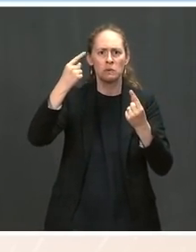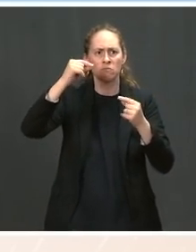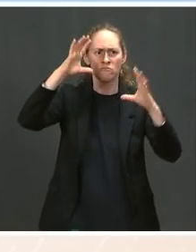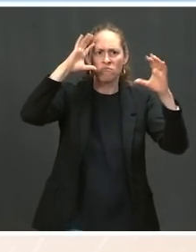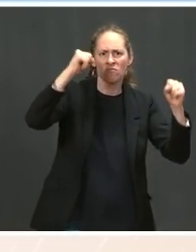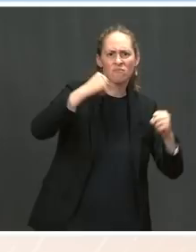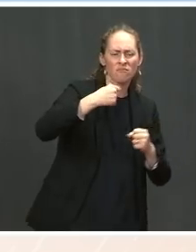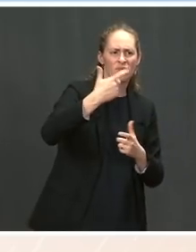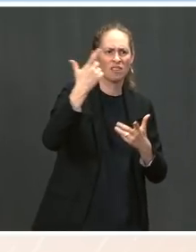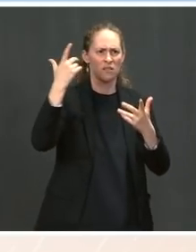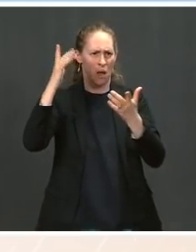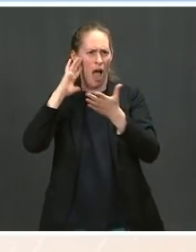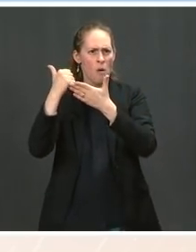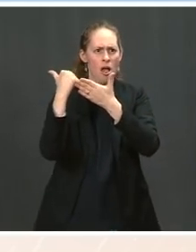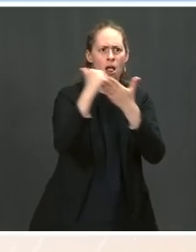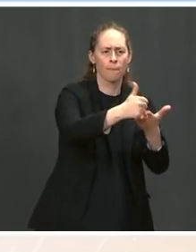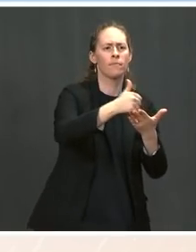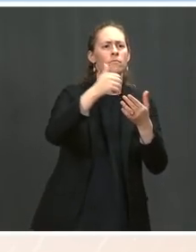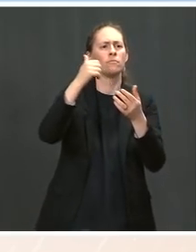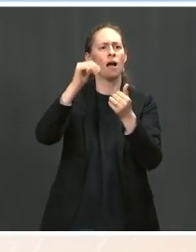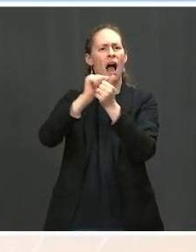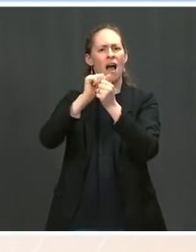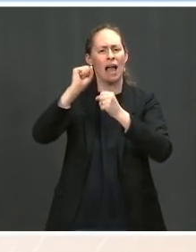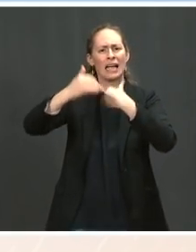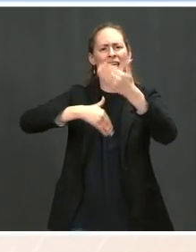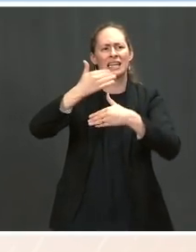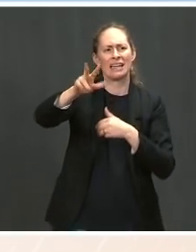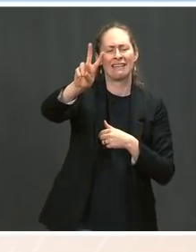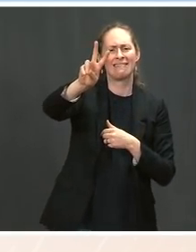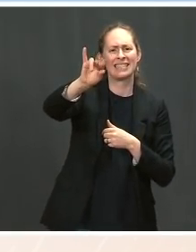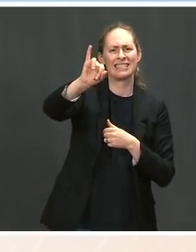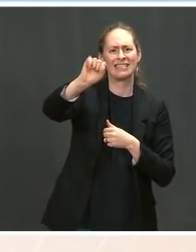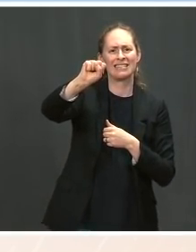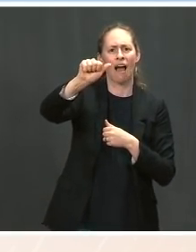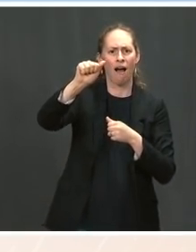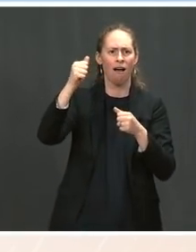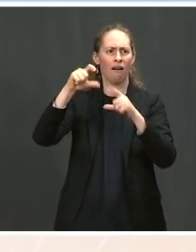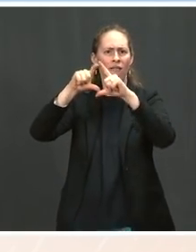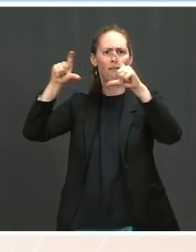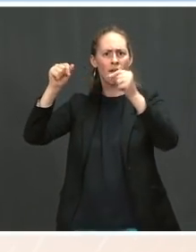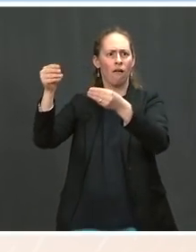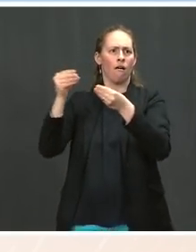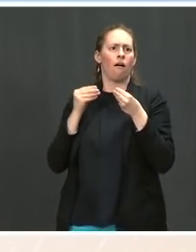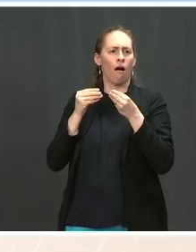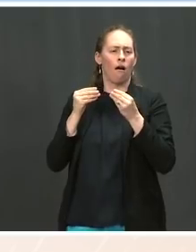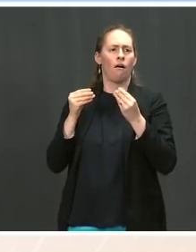and expedited processing for those combat translators before pulling out? Because, you know,